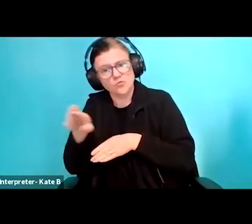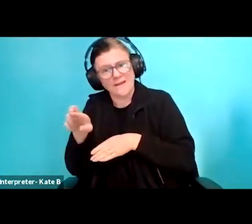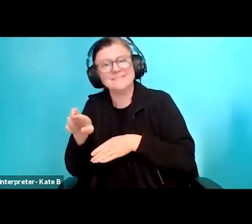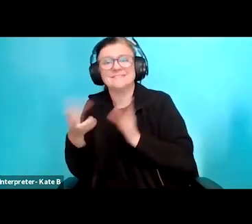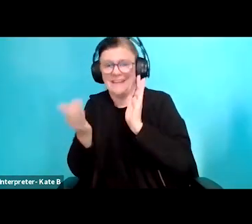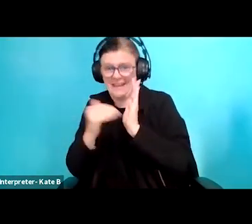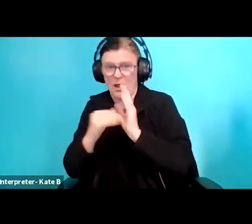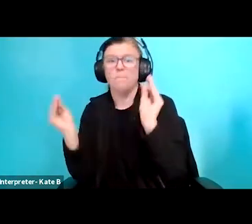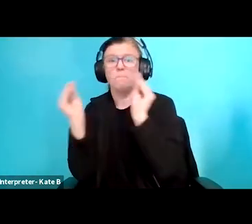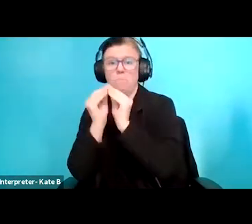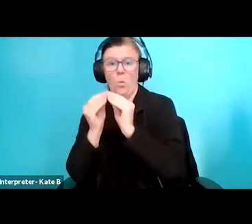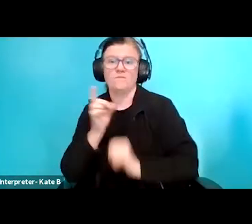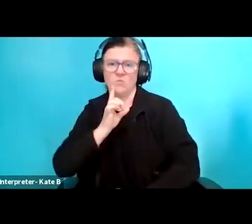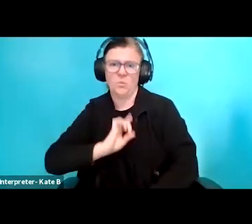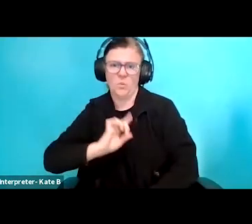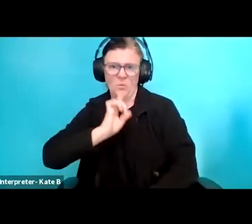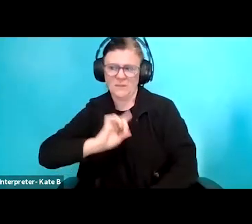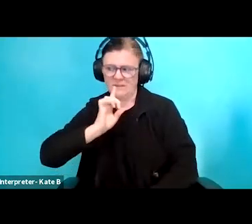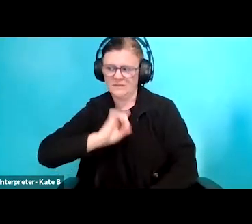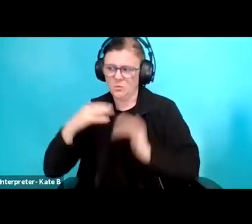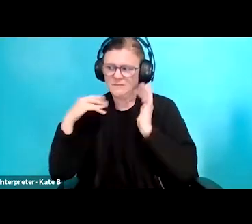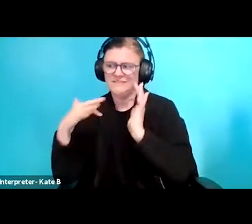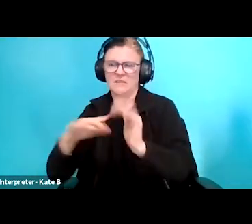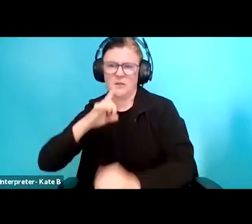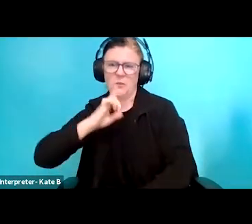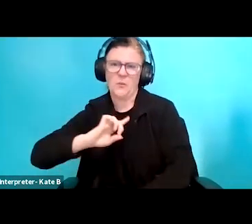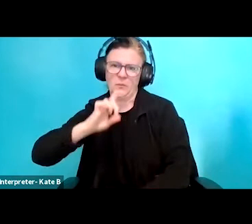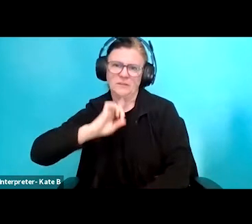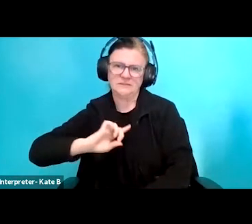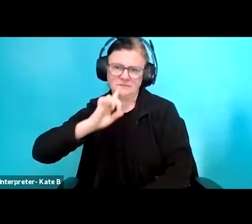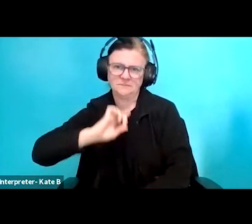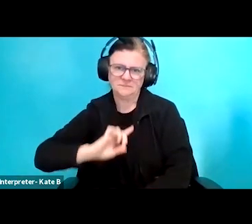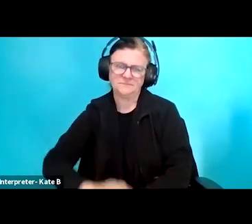even greater. If we look at the prevalence of loneliness for adults with disabilities